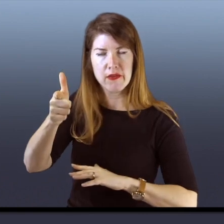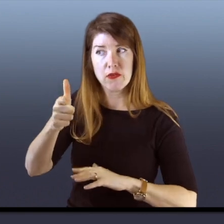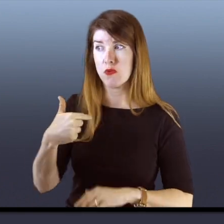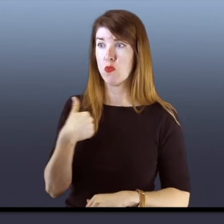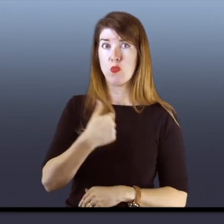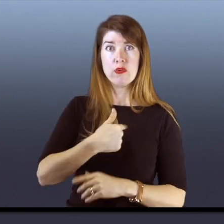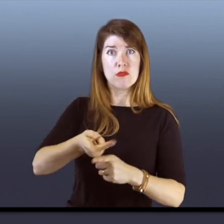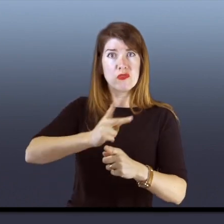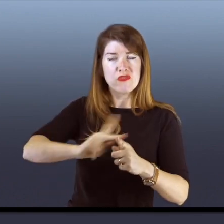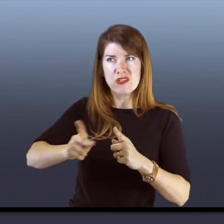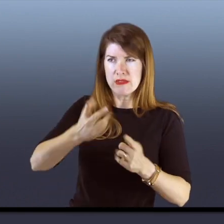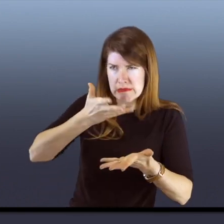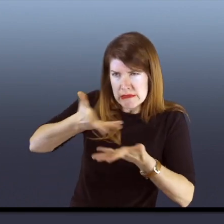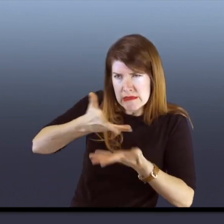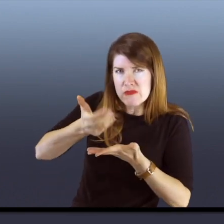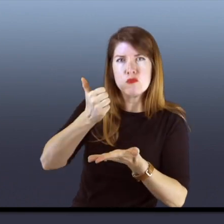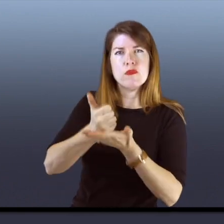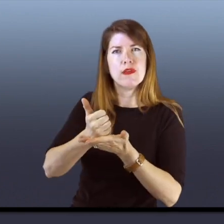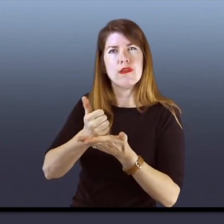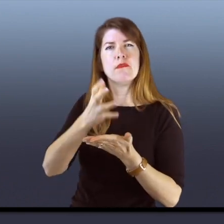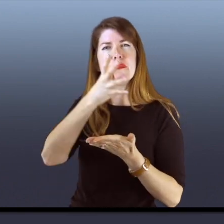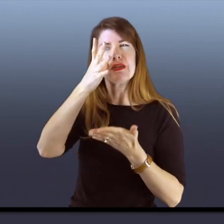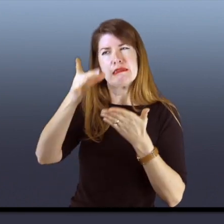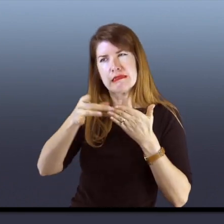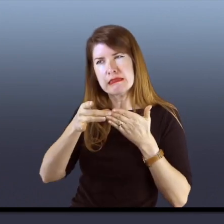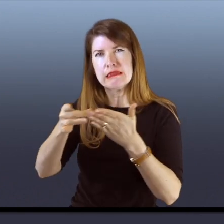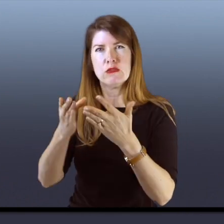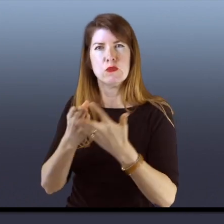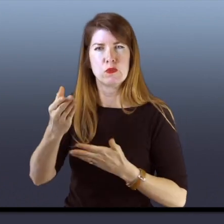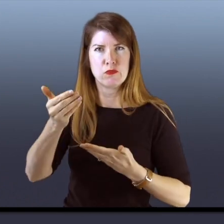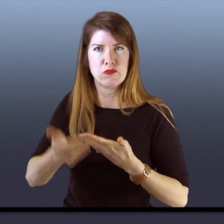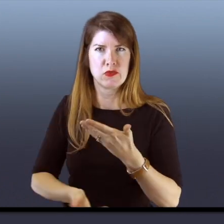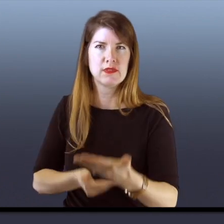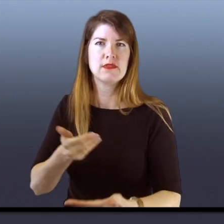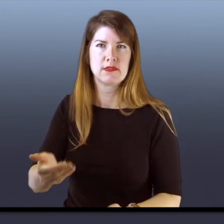So the barriers in accessing mental health in deaf and hard of hearing clients